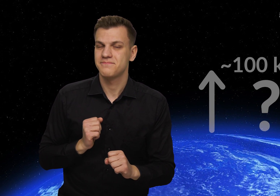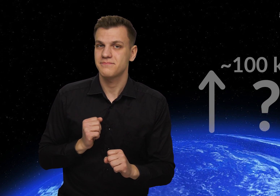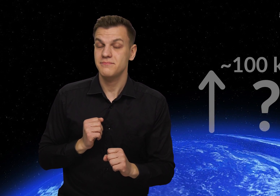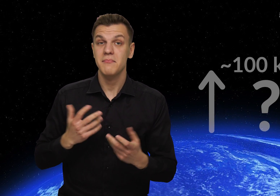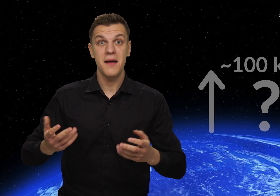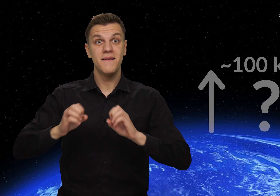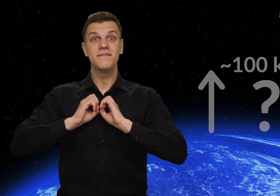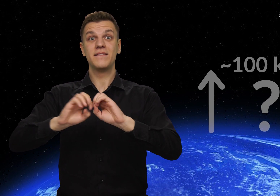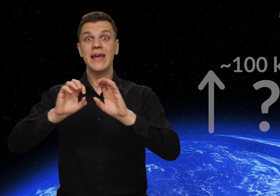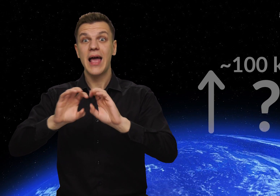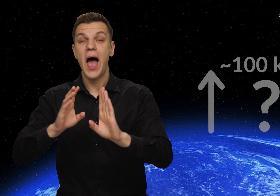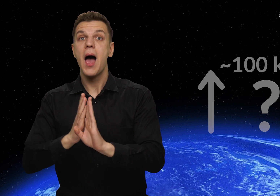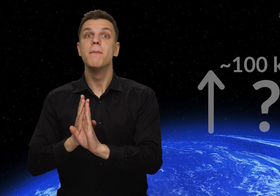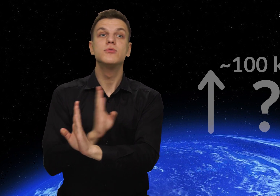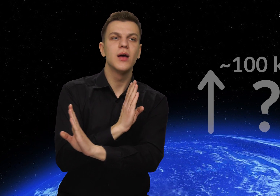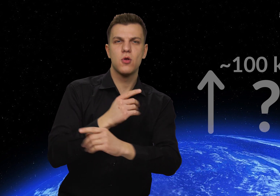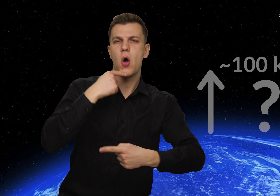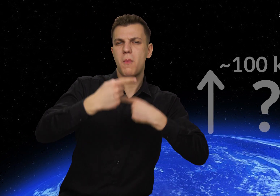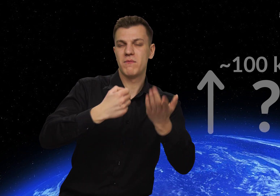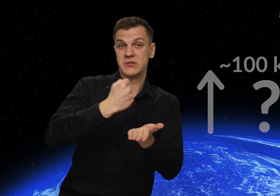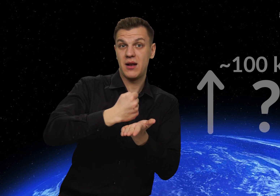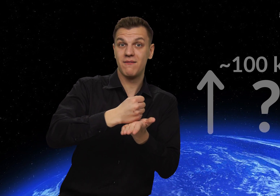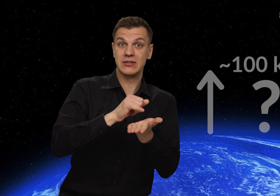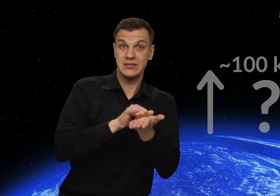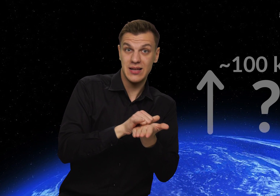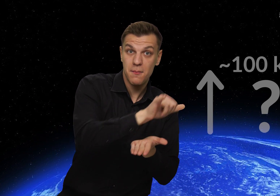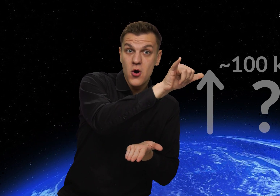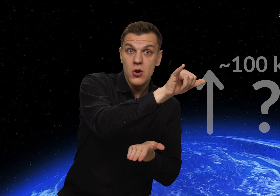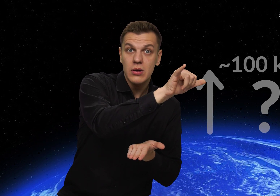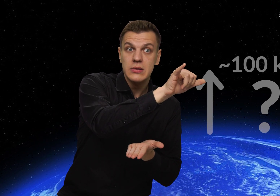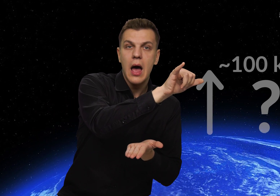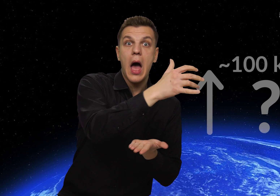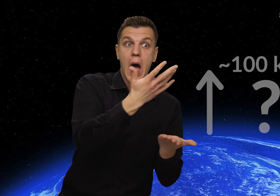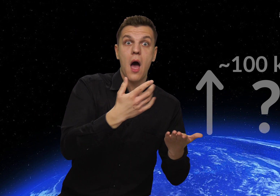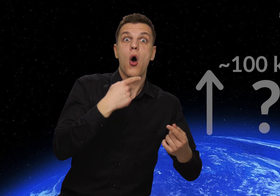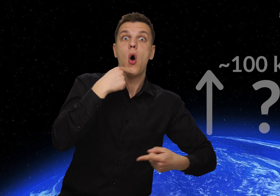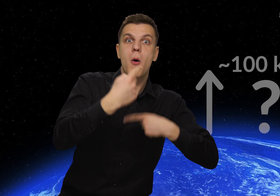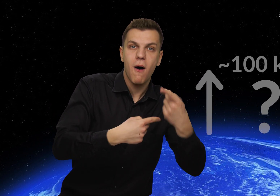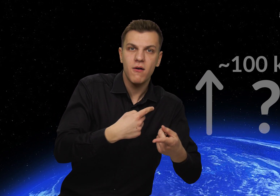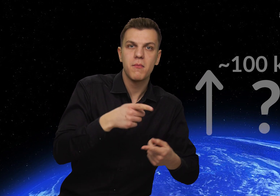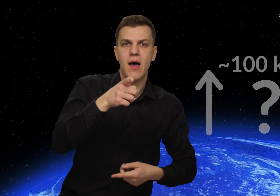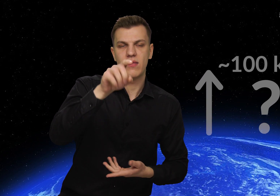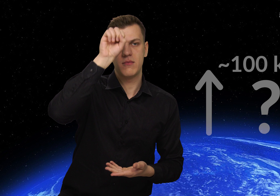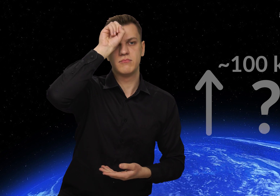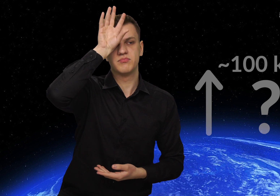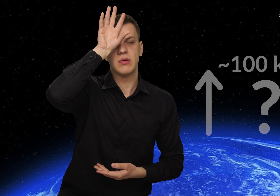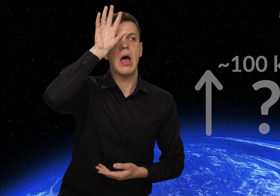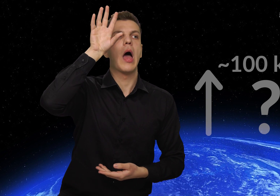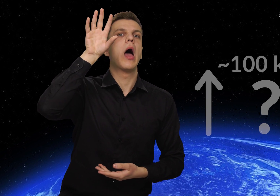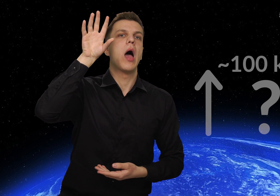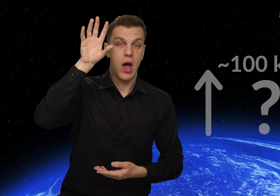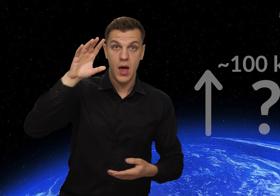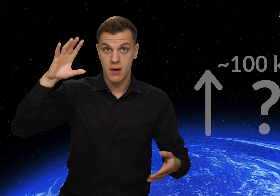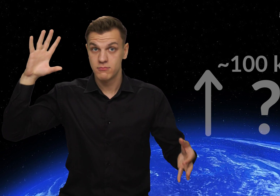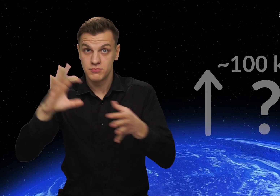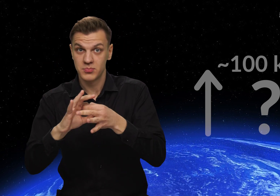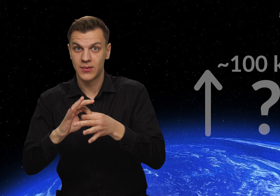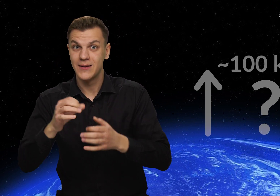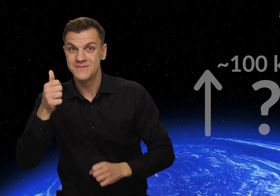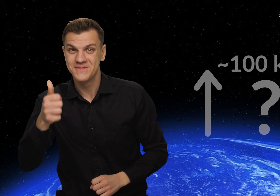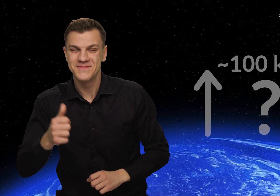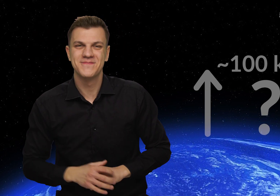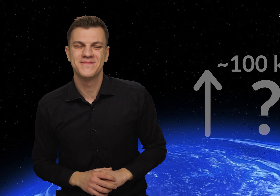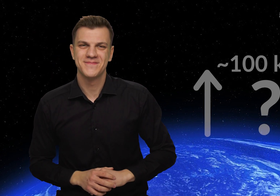To explain this, we need to find out how ... airplanes work.